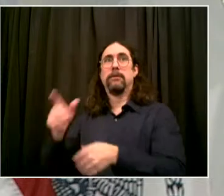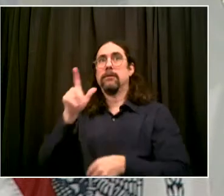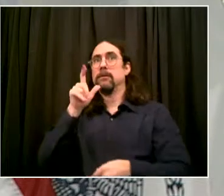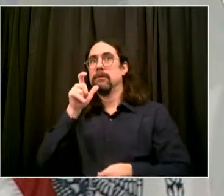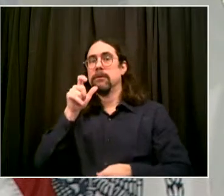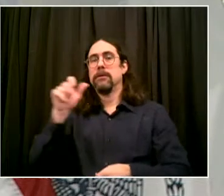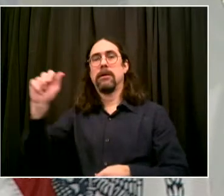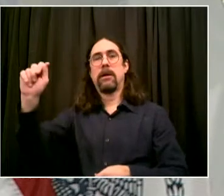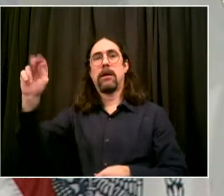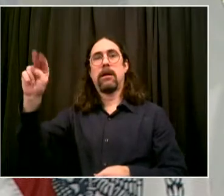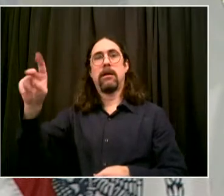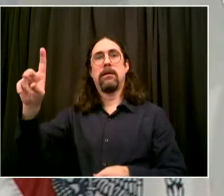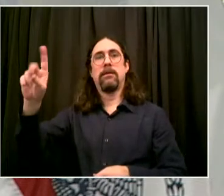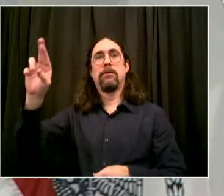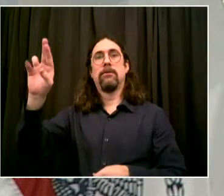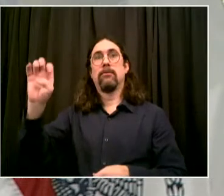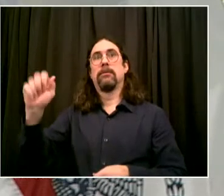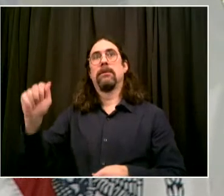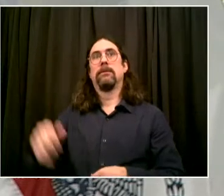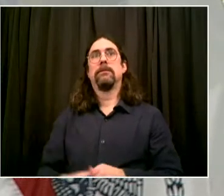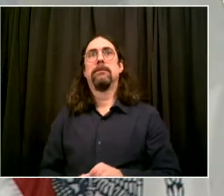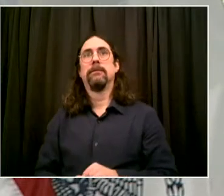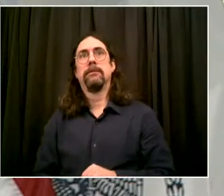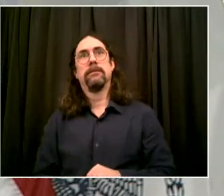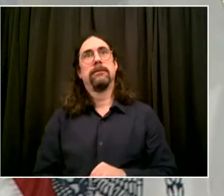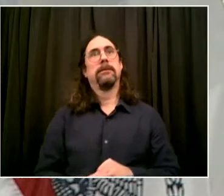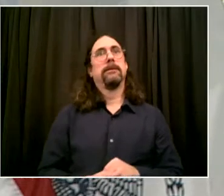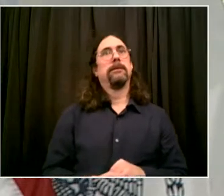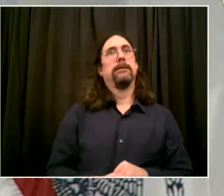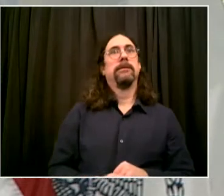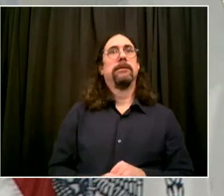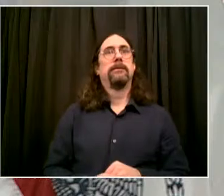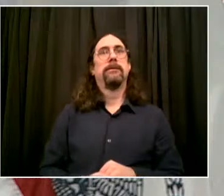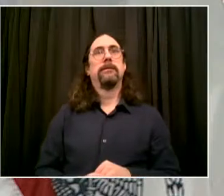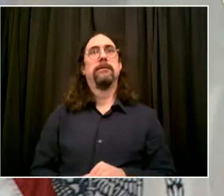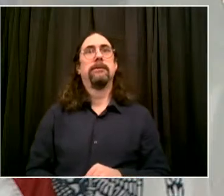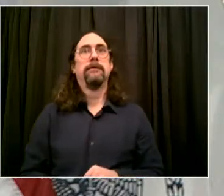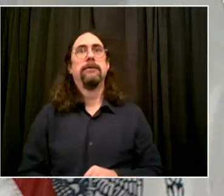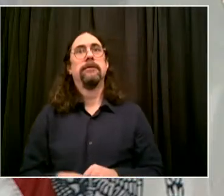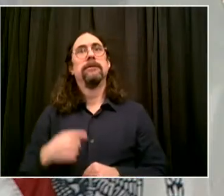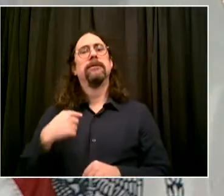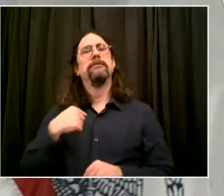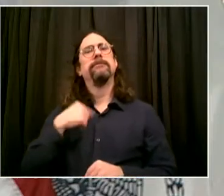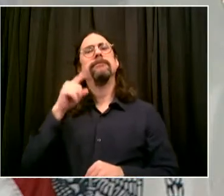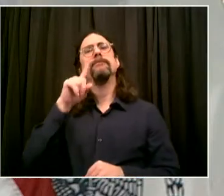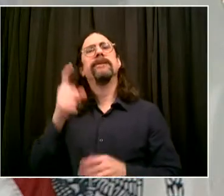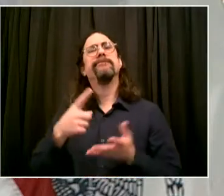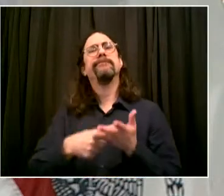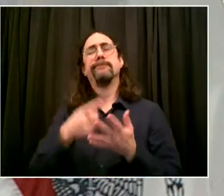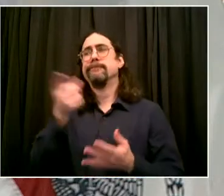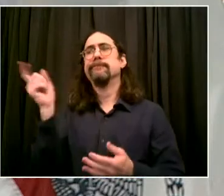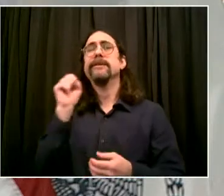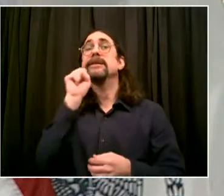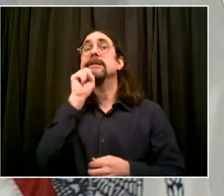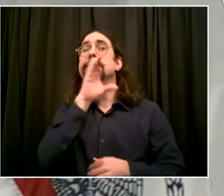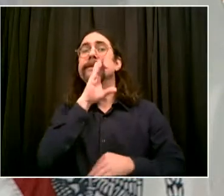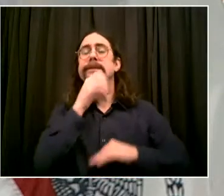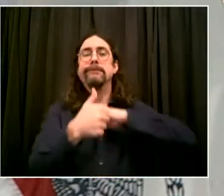QUESTION IS ABOUT SSENIORS, COUNCILMEMBERS AND STATE LAWMAKERS GOING